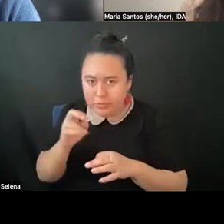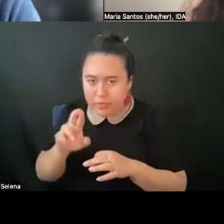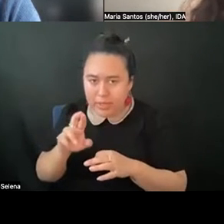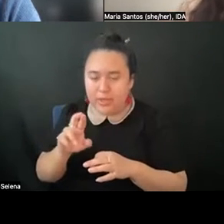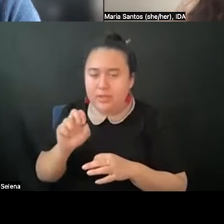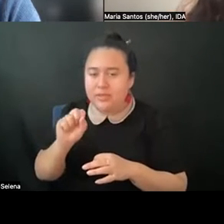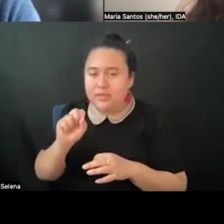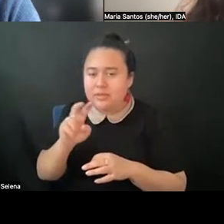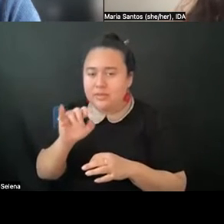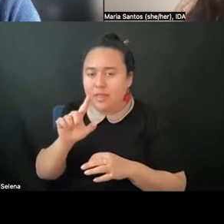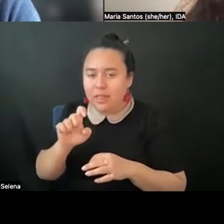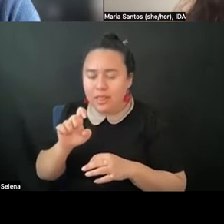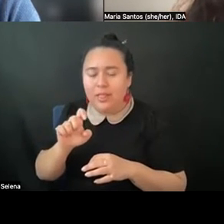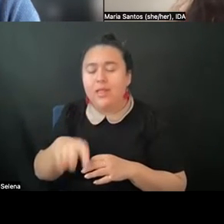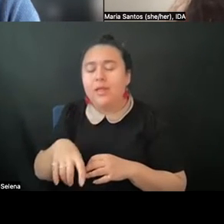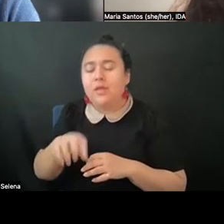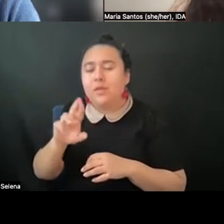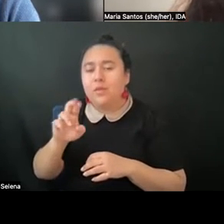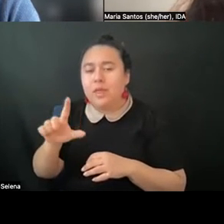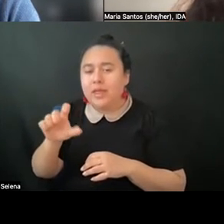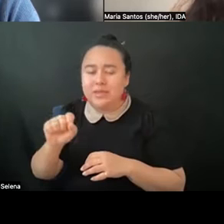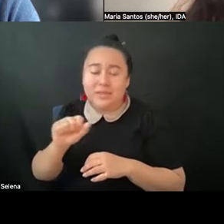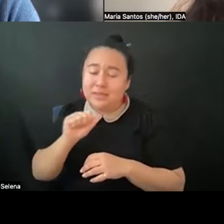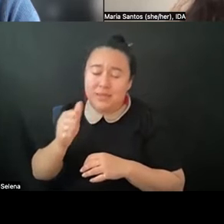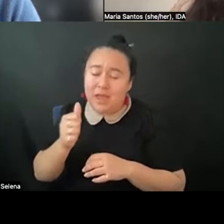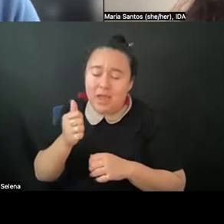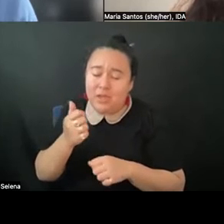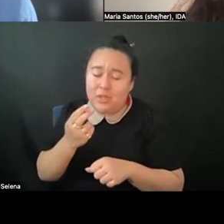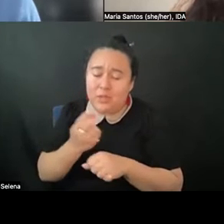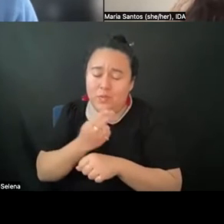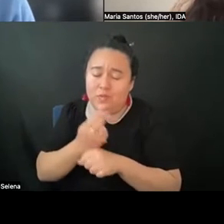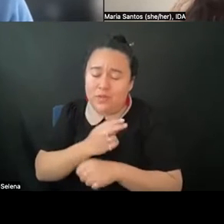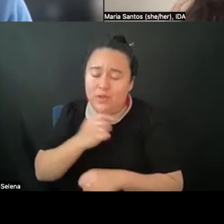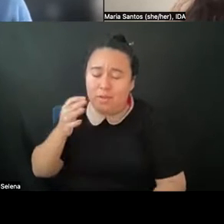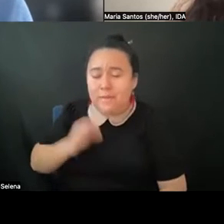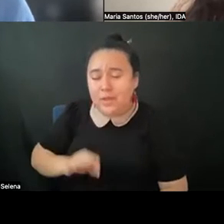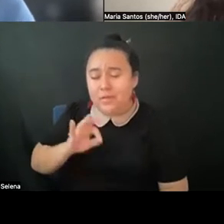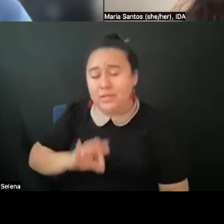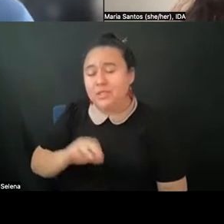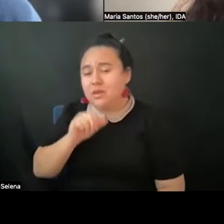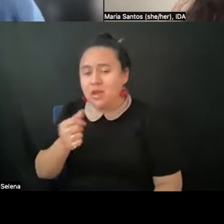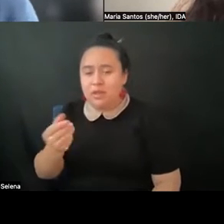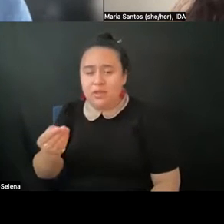It's not -- it's not useful. It doesn't give us a sense of how you're approaching the material.